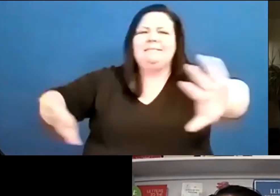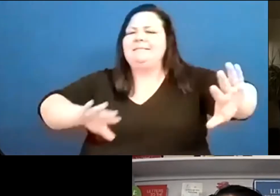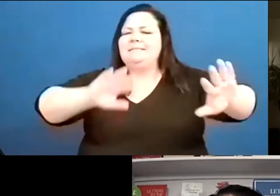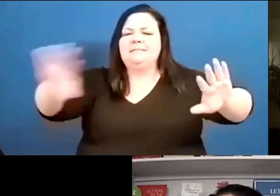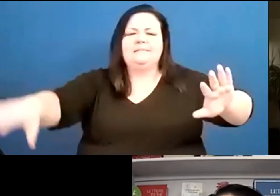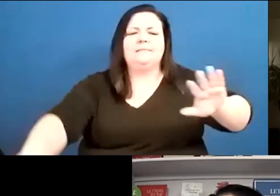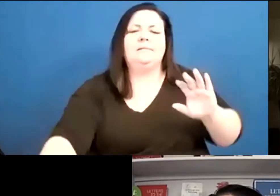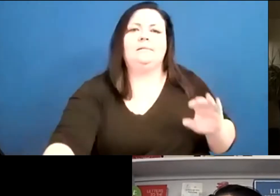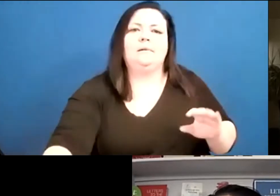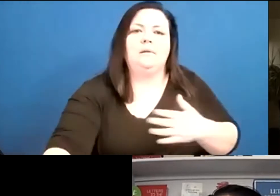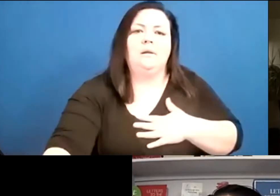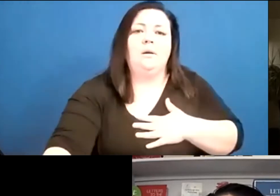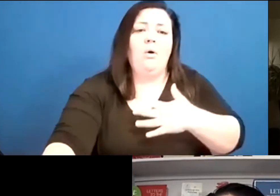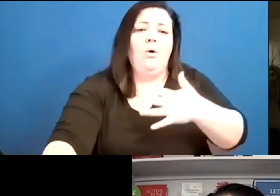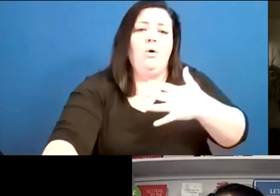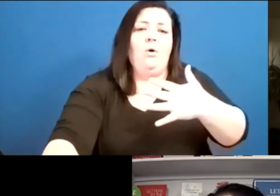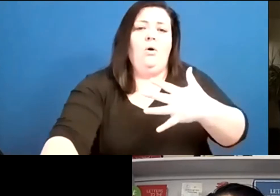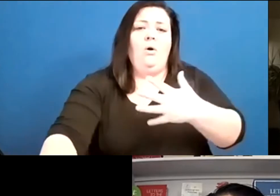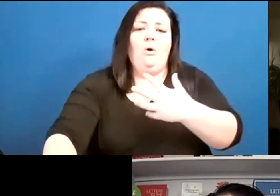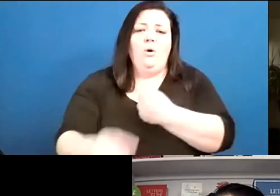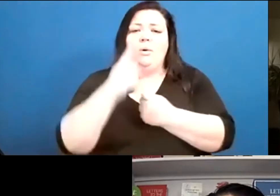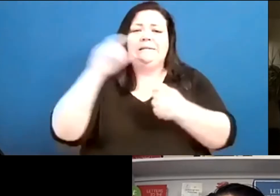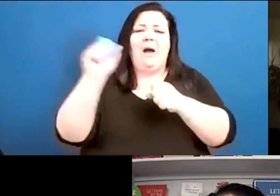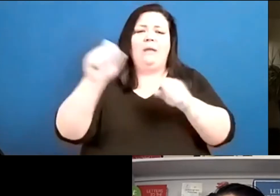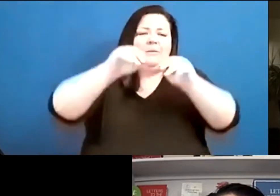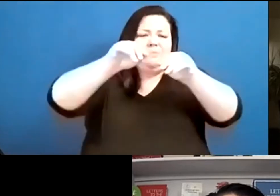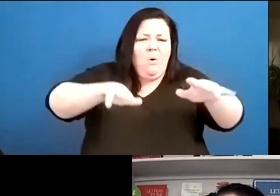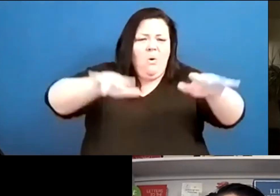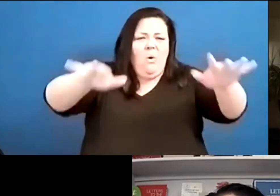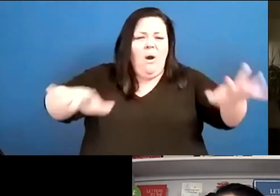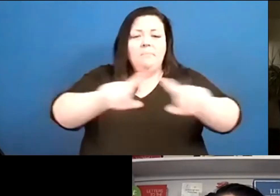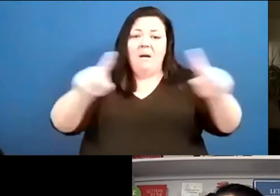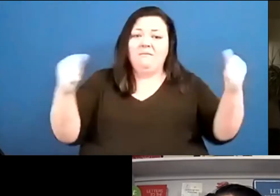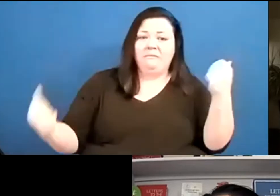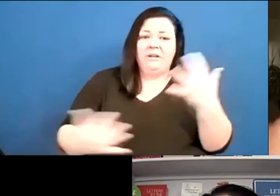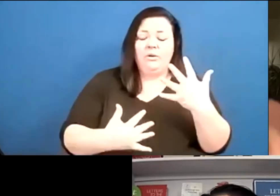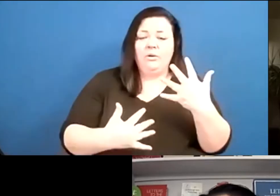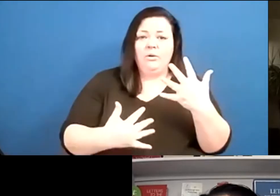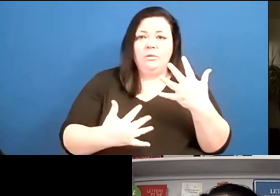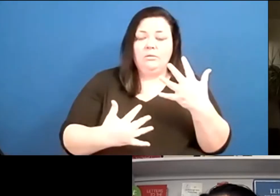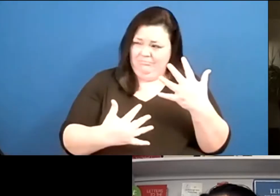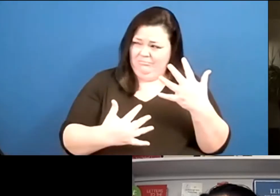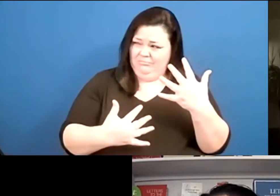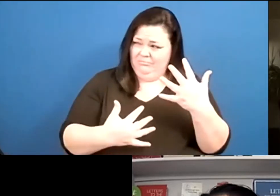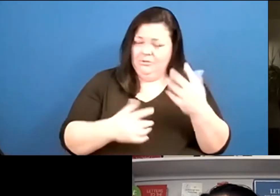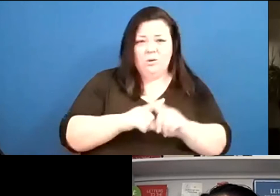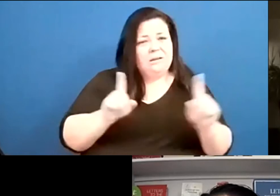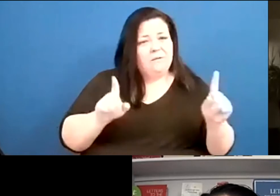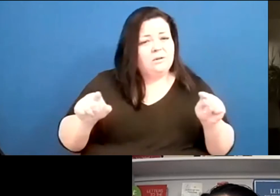The breath they hold will sound like reverence/ but it will be fear. Is there a difference? After/